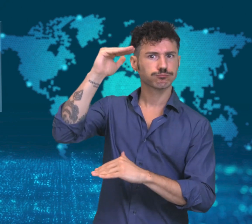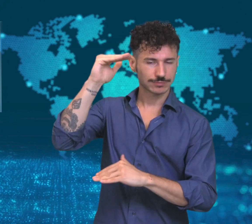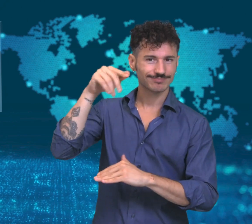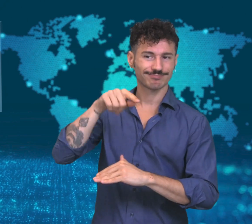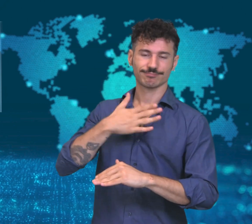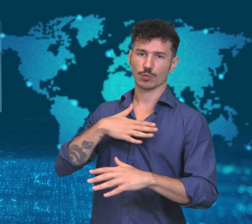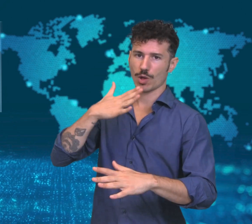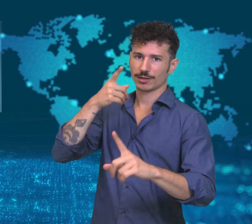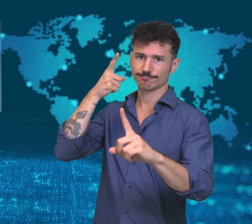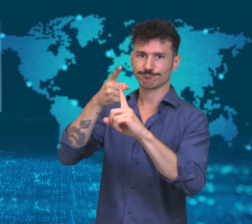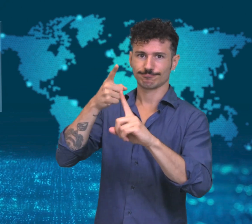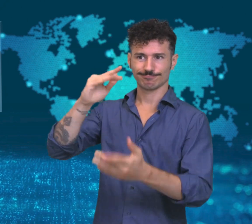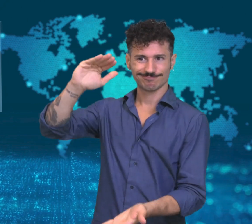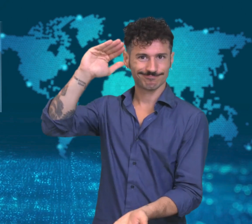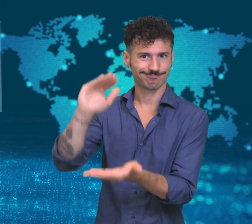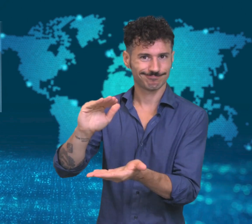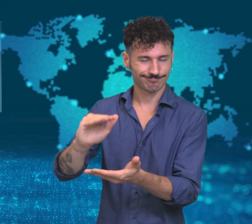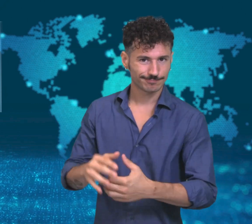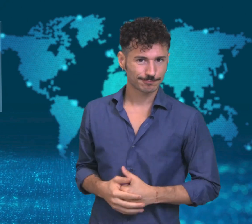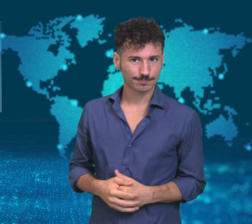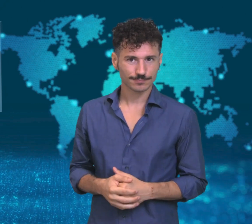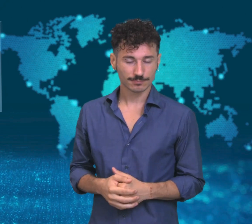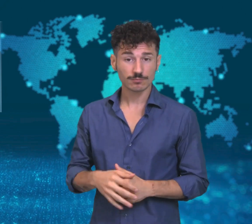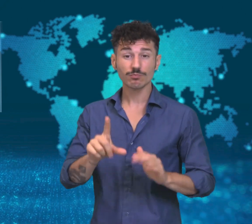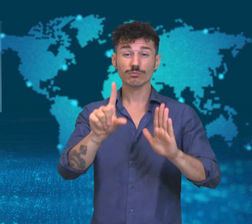According to the legislation,